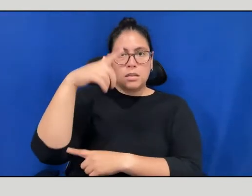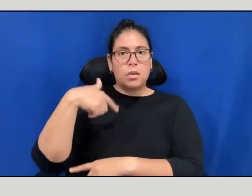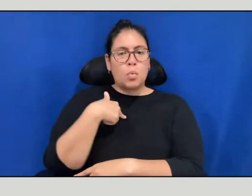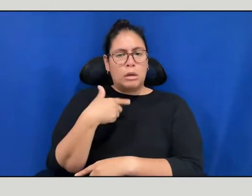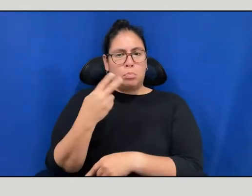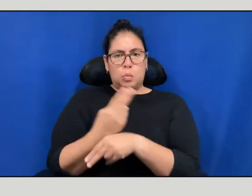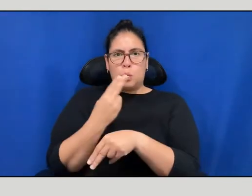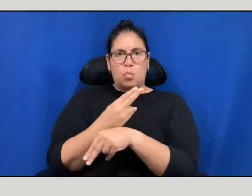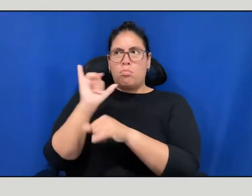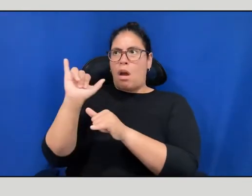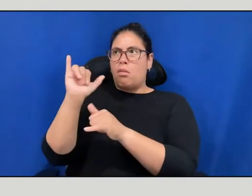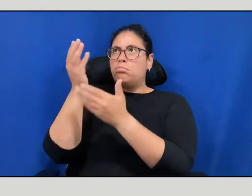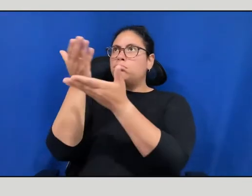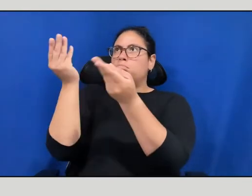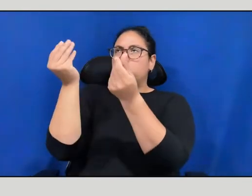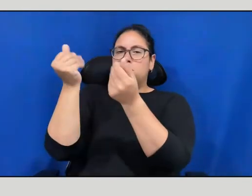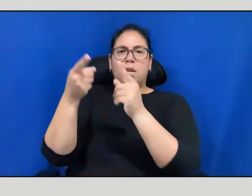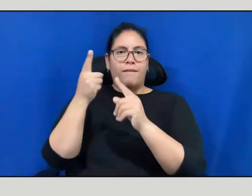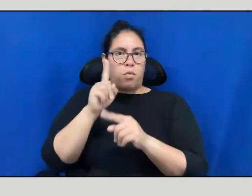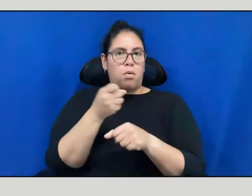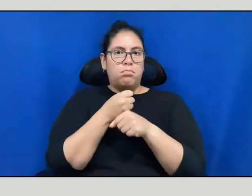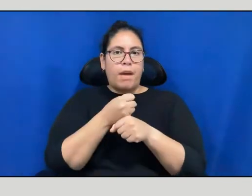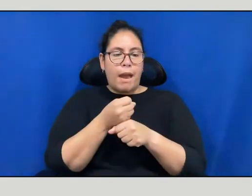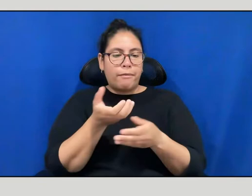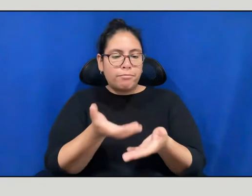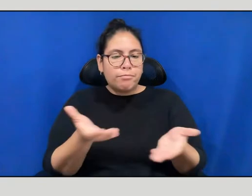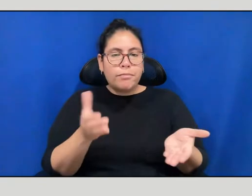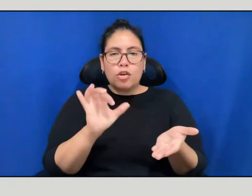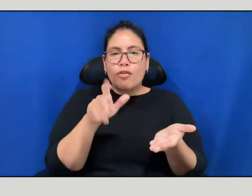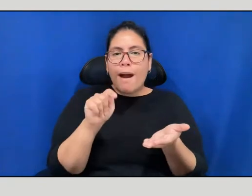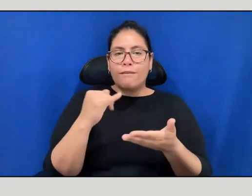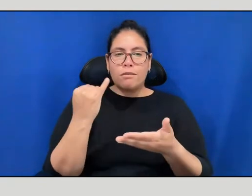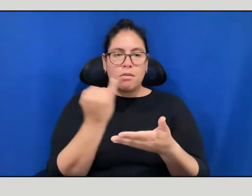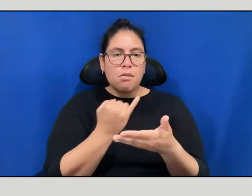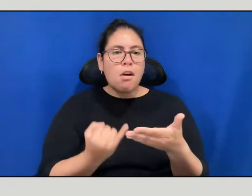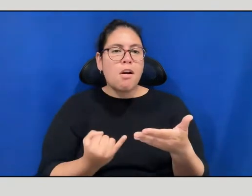but also to construct houses and to make food,